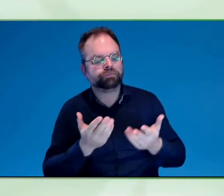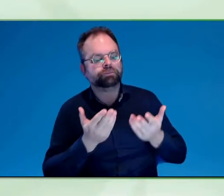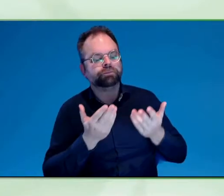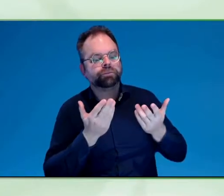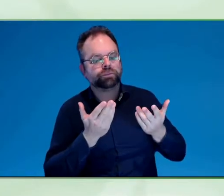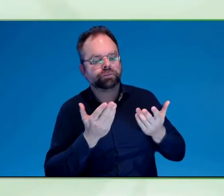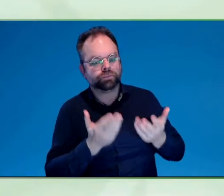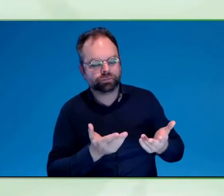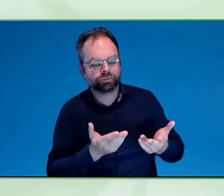doing.